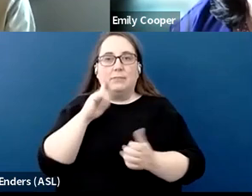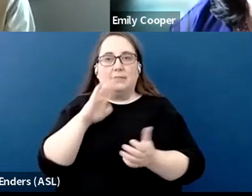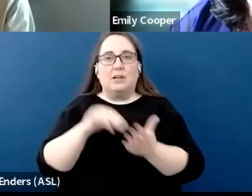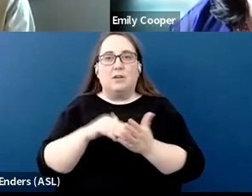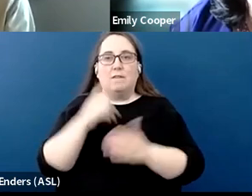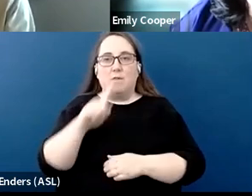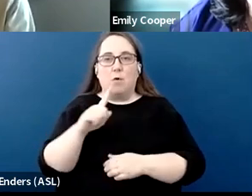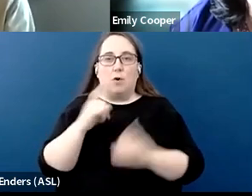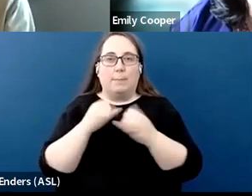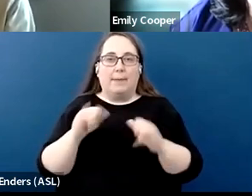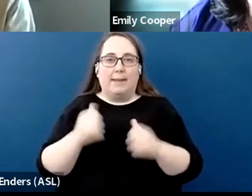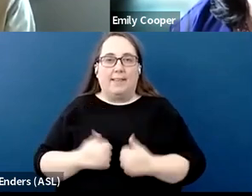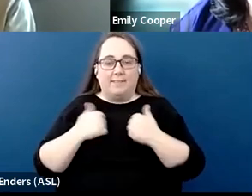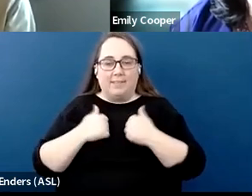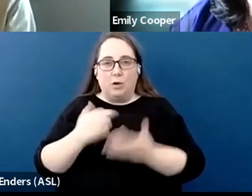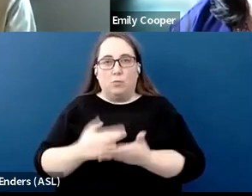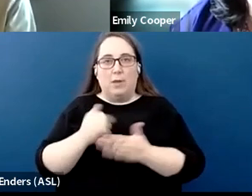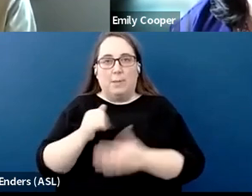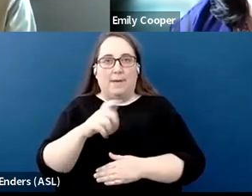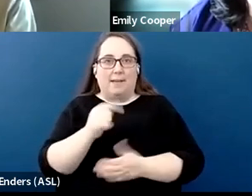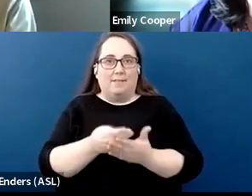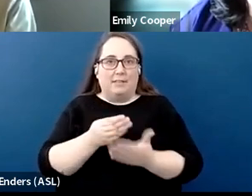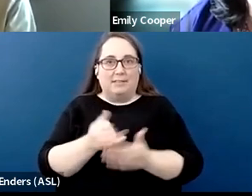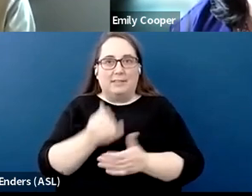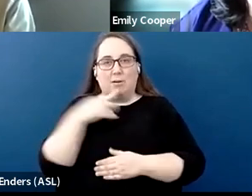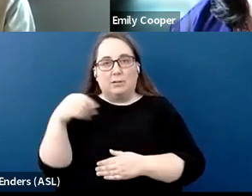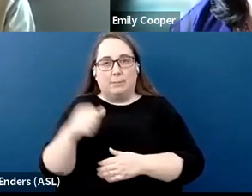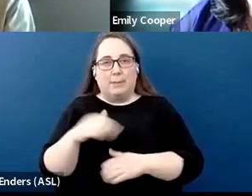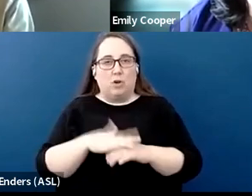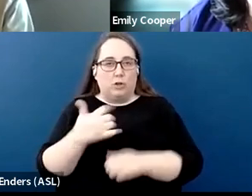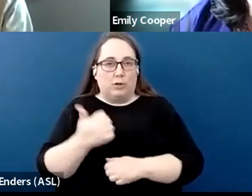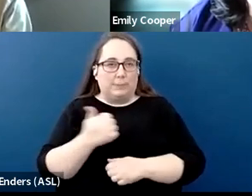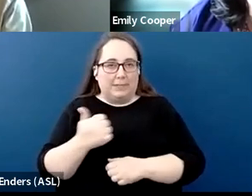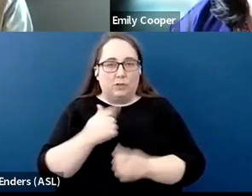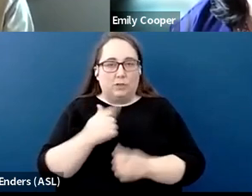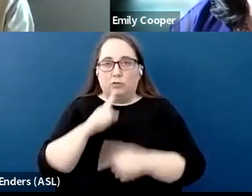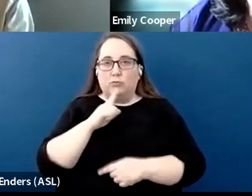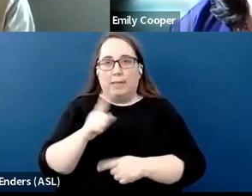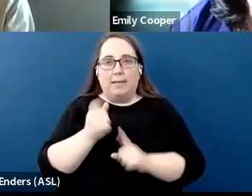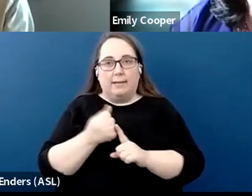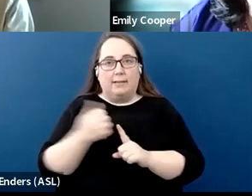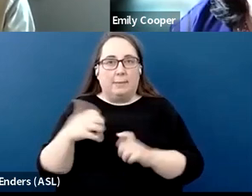ALEXA And for Washington, we had the Medicaid broker, multiple